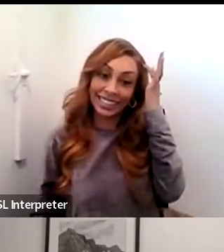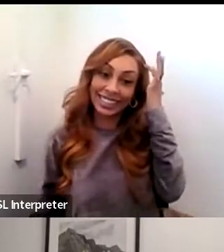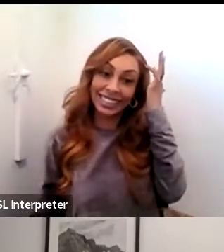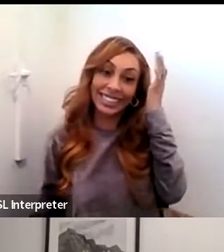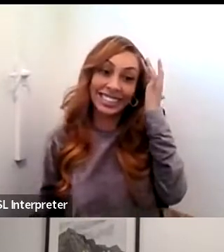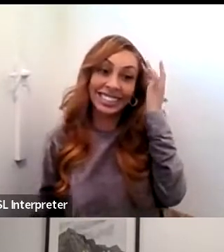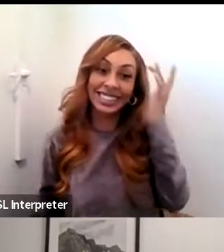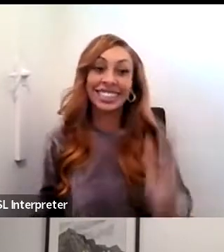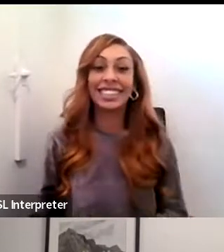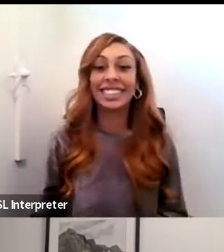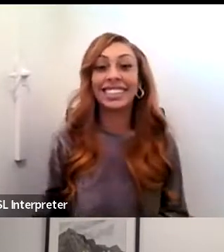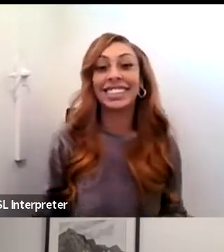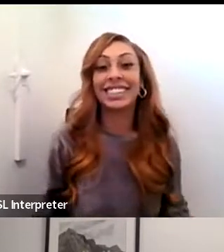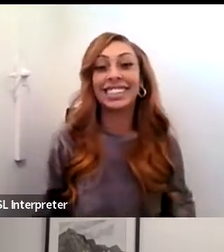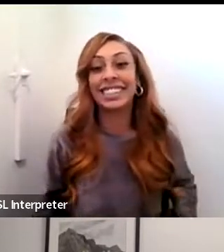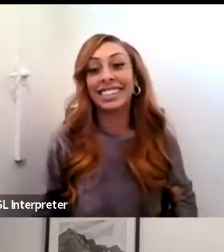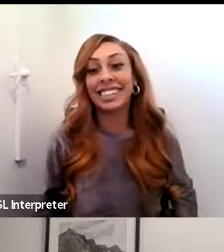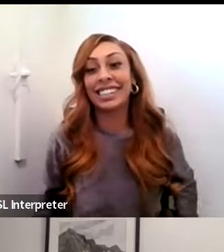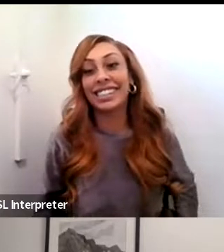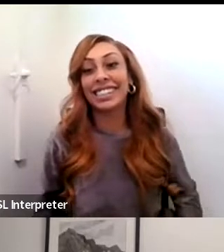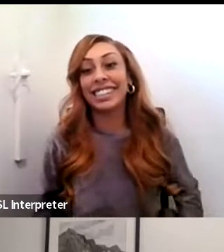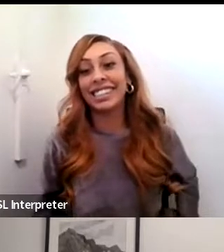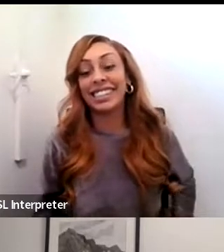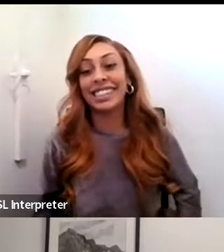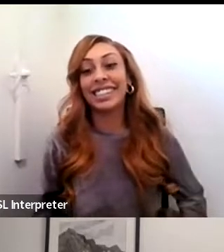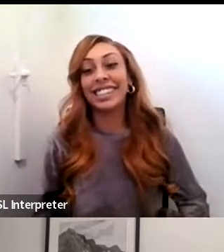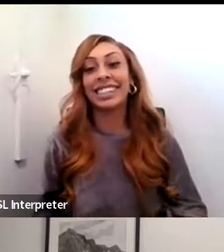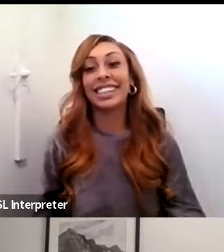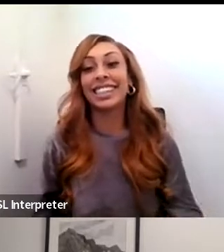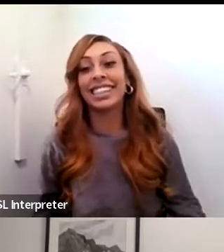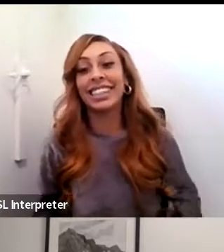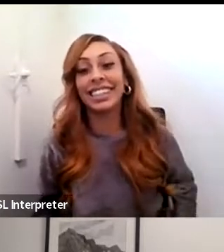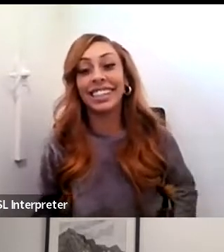but I'm going to hand over to Louise for our answer on that, is that OK, Lou?